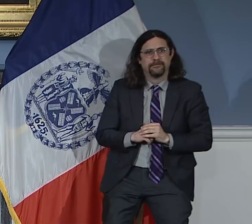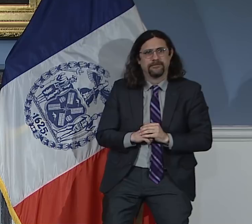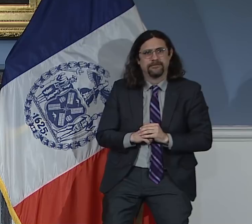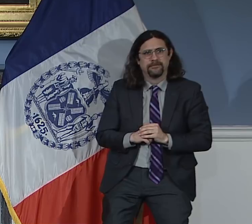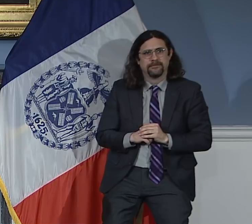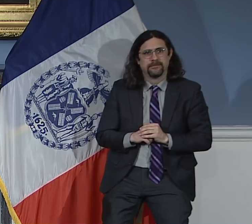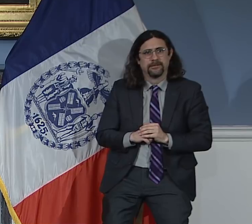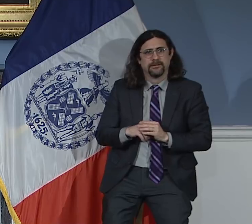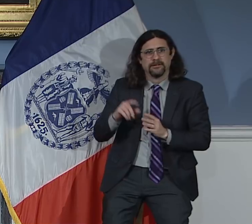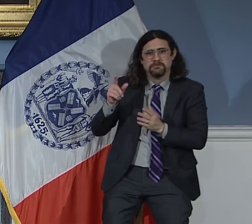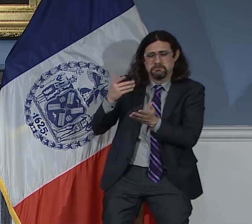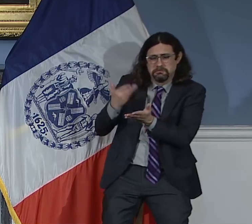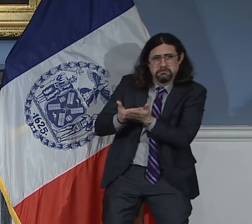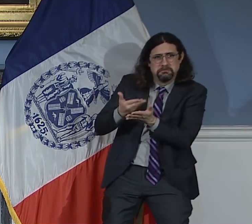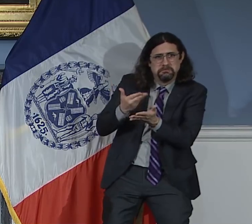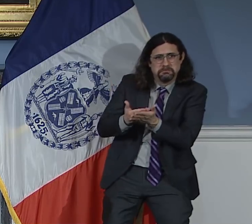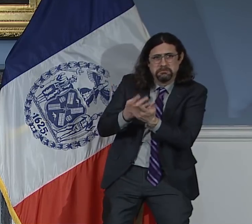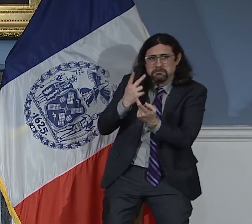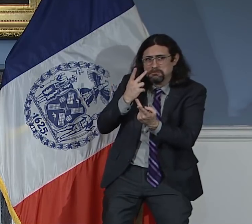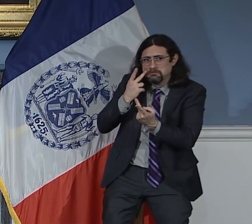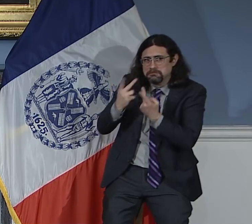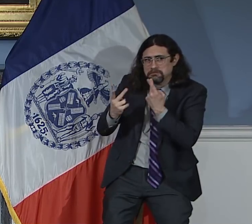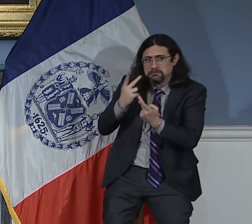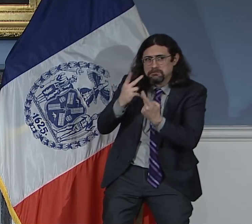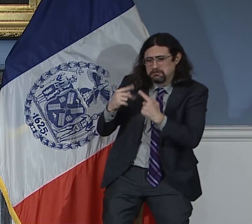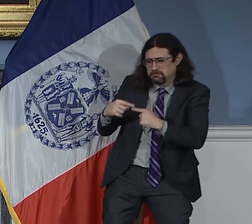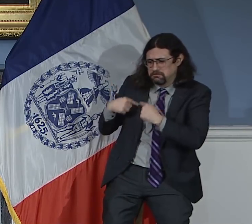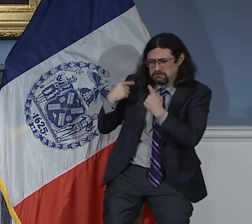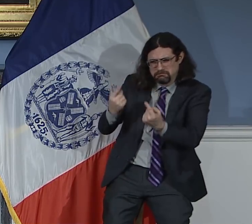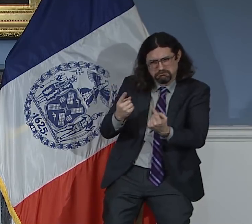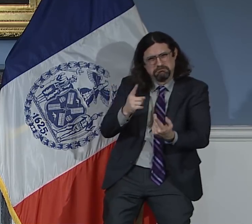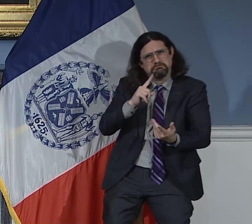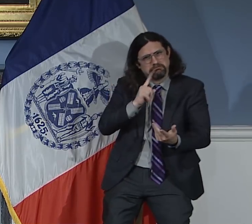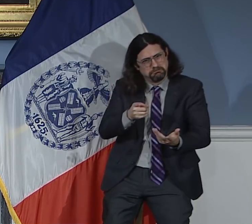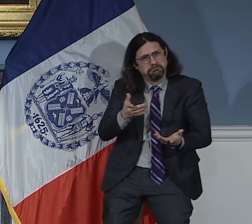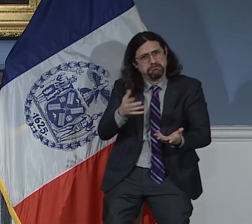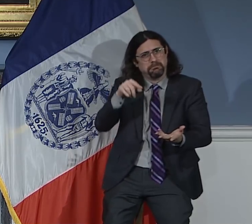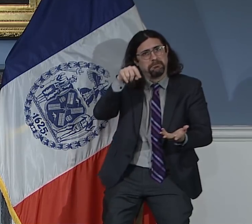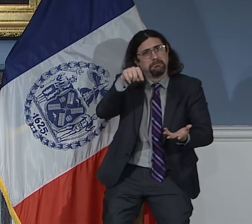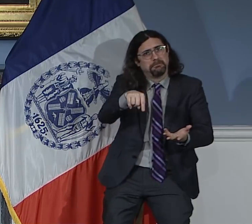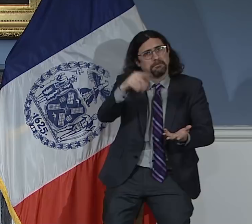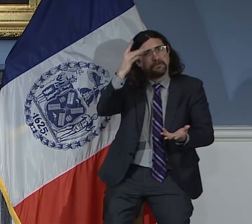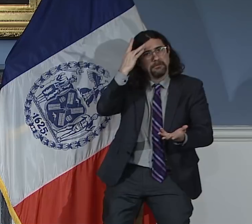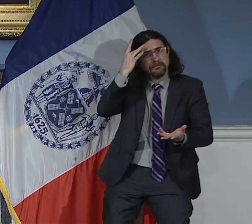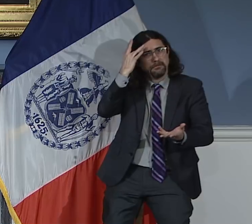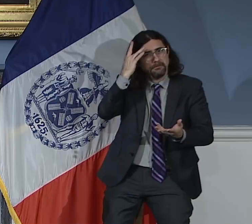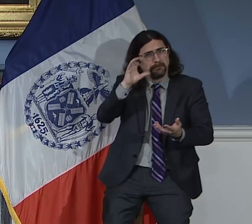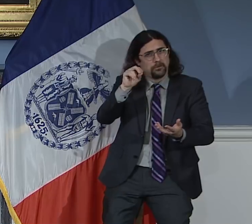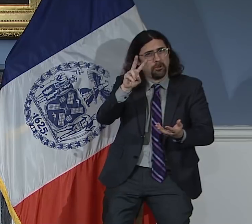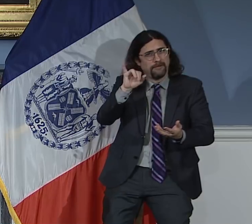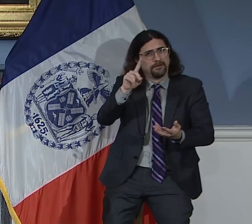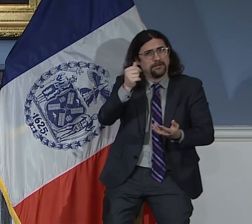CONTINUES TO TELL US THAT THIS IS A DISEASE THAT FOR 80% OF THOSE